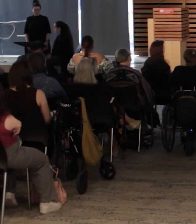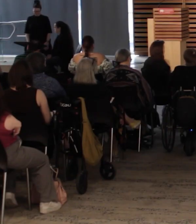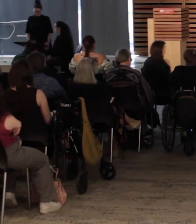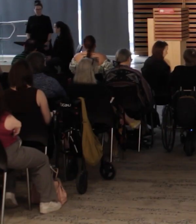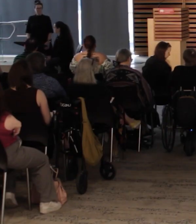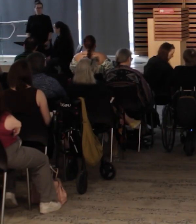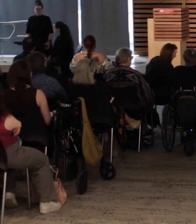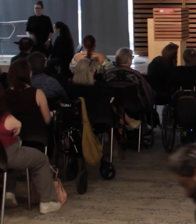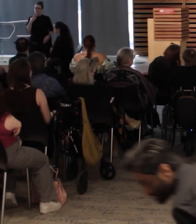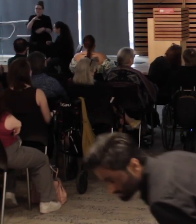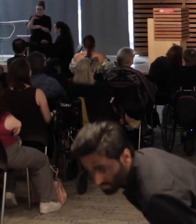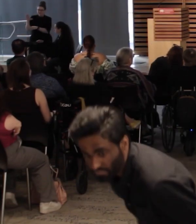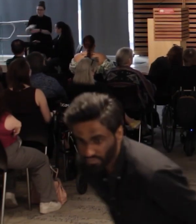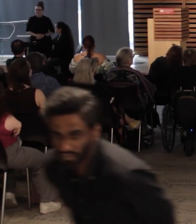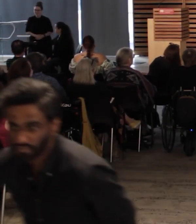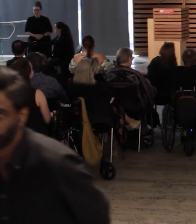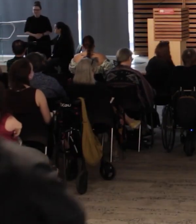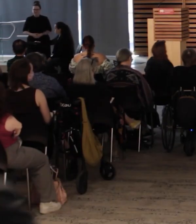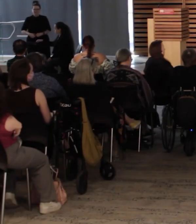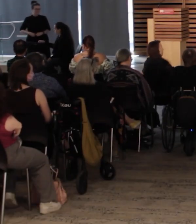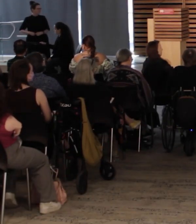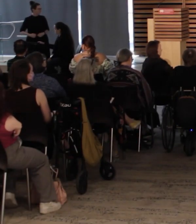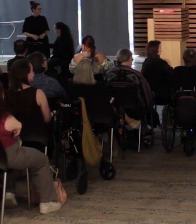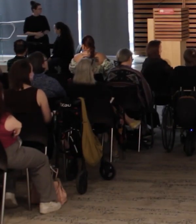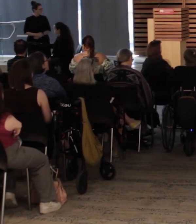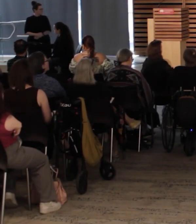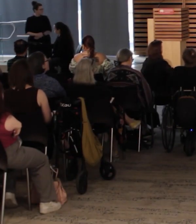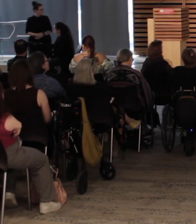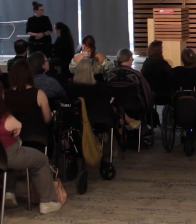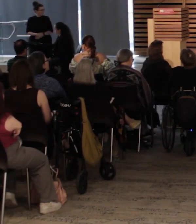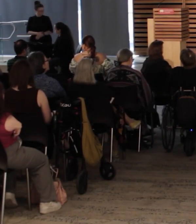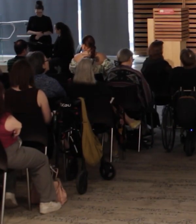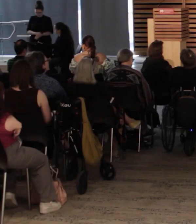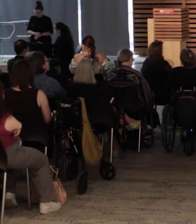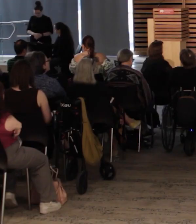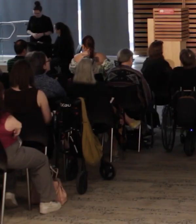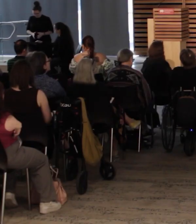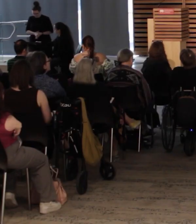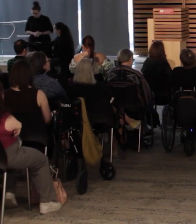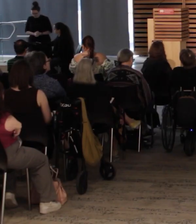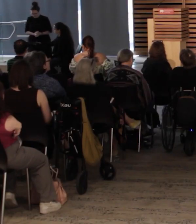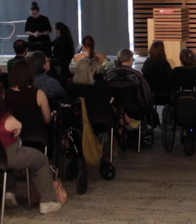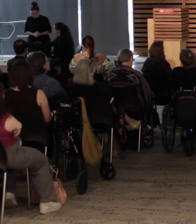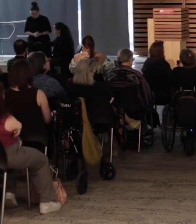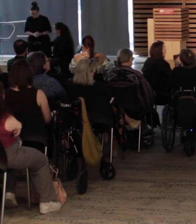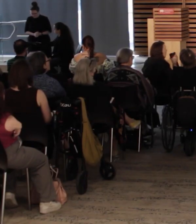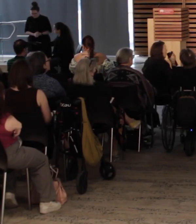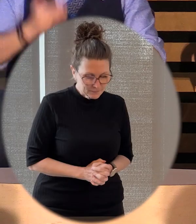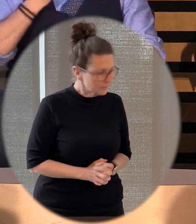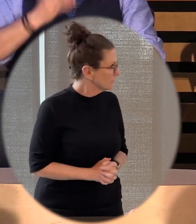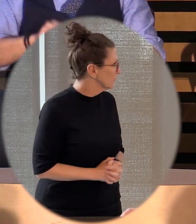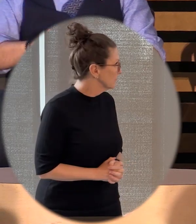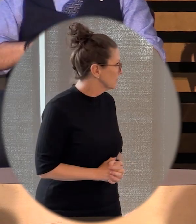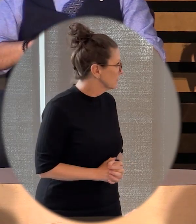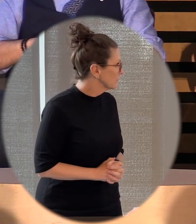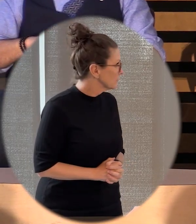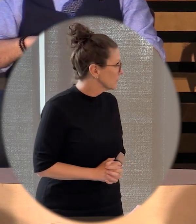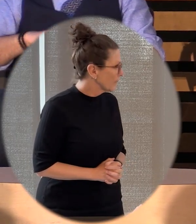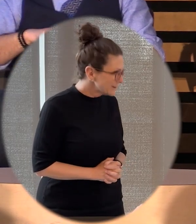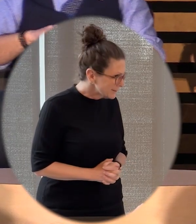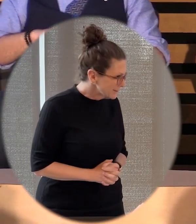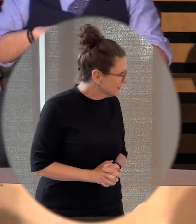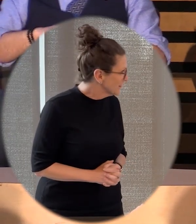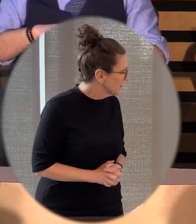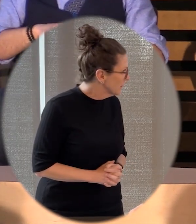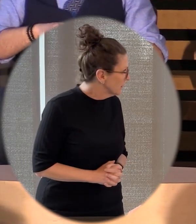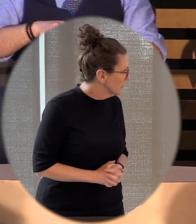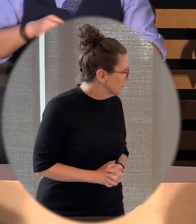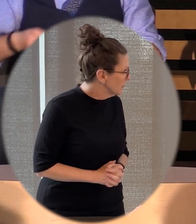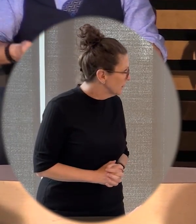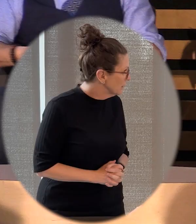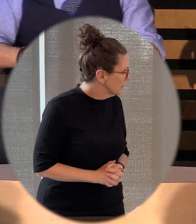Good evening everyone. Simgegeet Sigadumhannuk Kobawilssic. Before I begin, I'd just like to